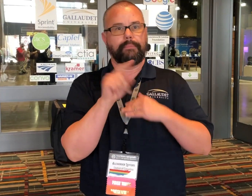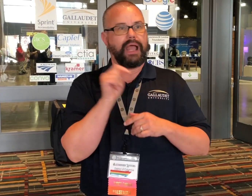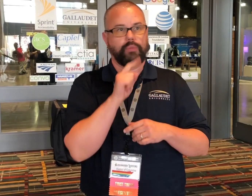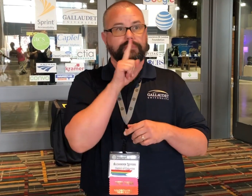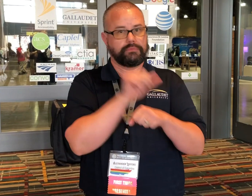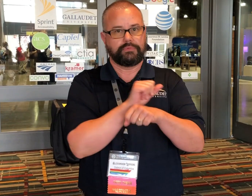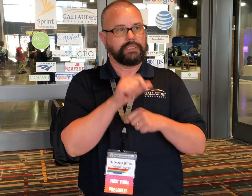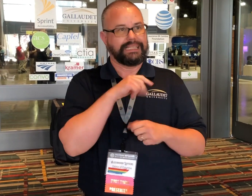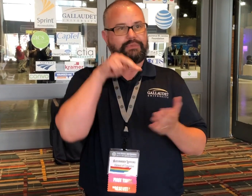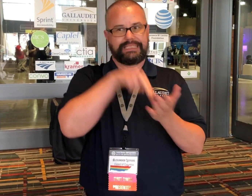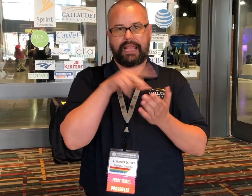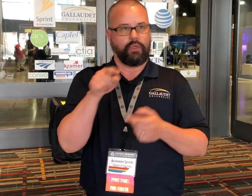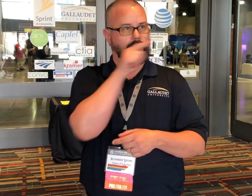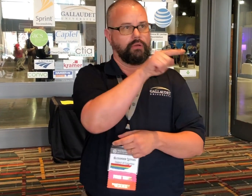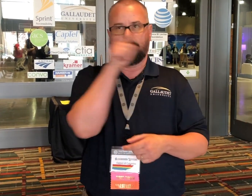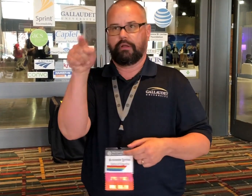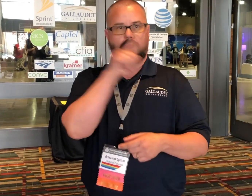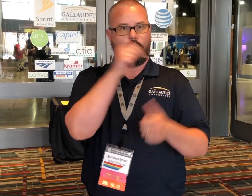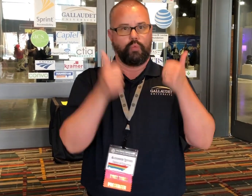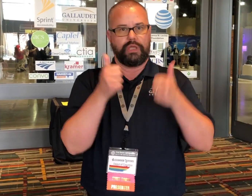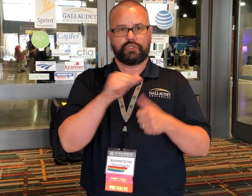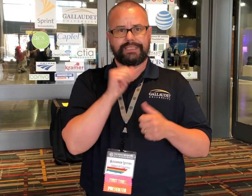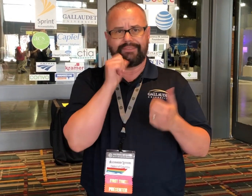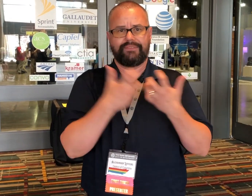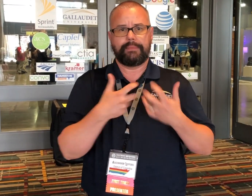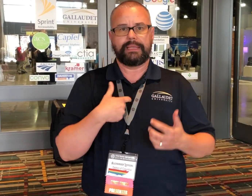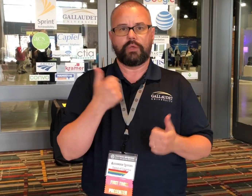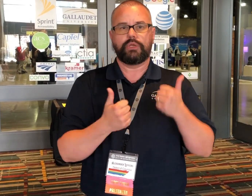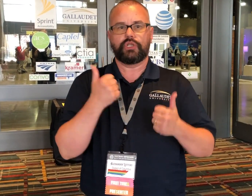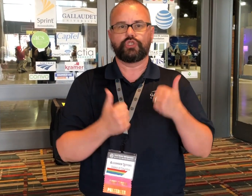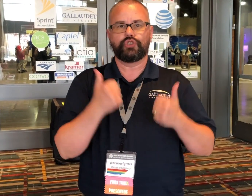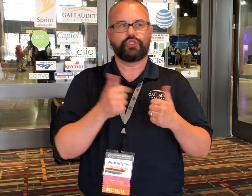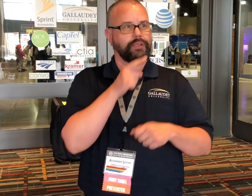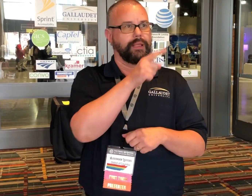are bullied in bathrooms. Many people are torn about which bathroom they should use because